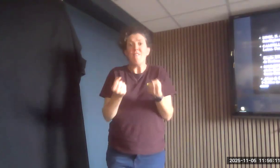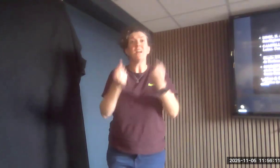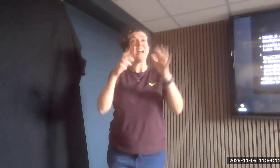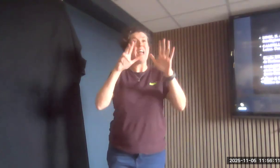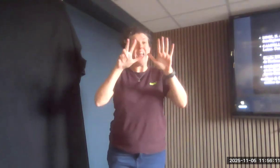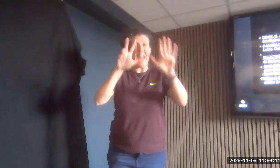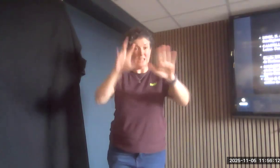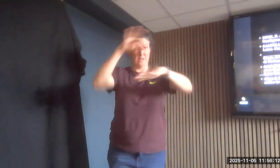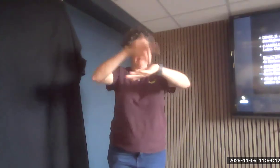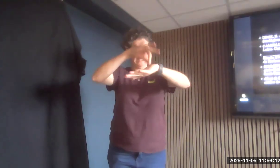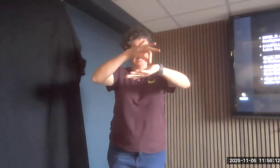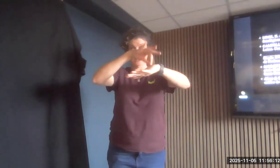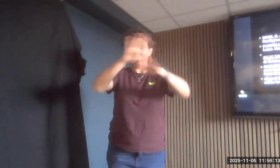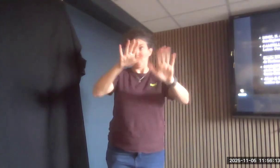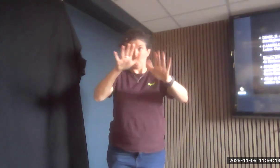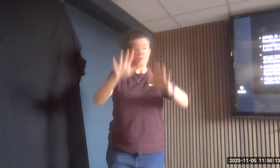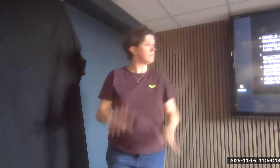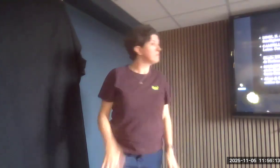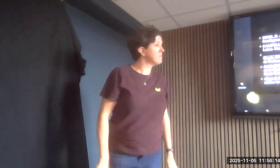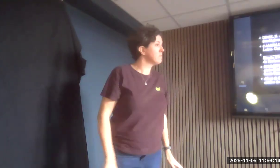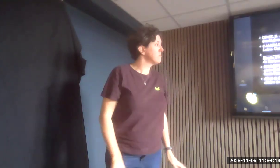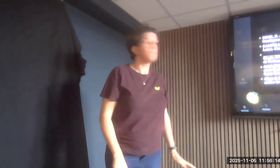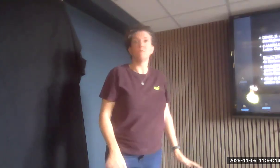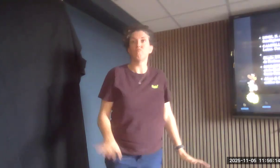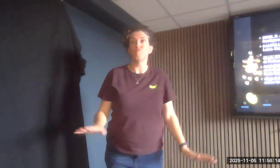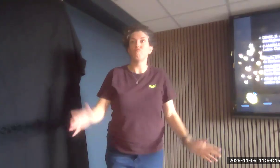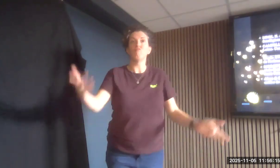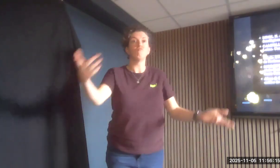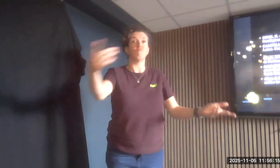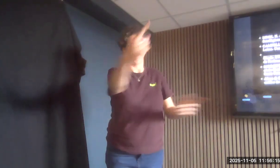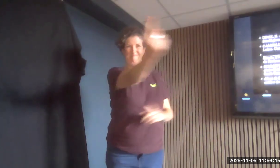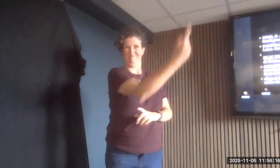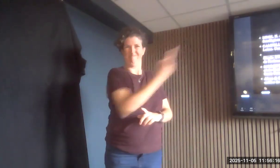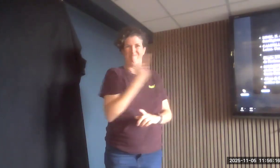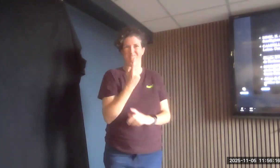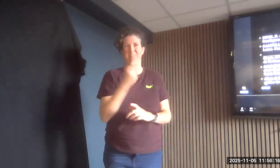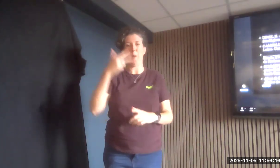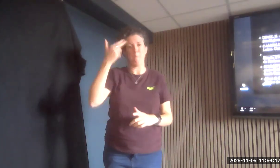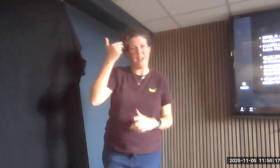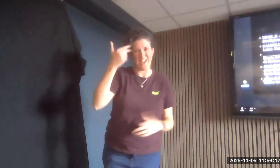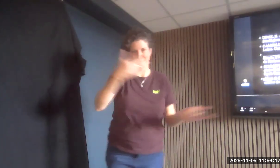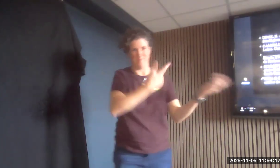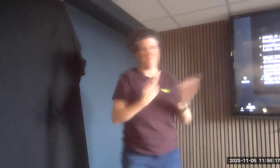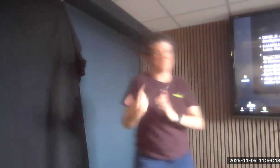We can now open the floor for questions. We have 8 minutes. If people have questions that they would like to ask.